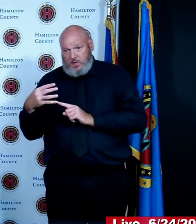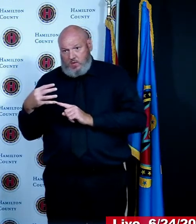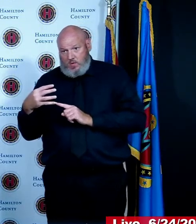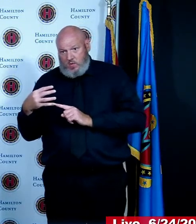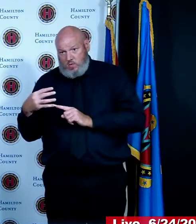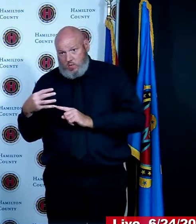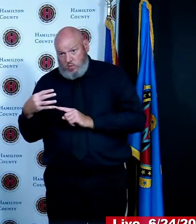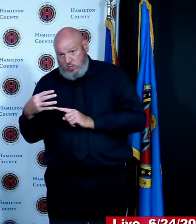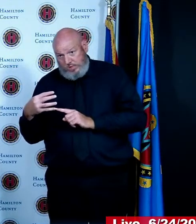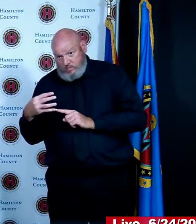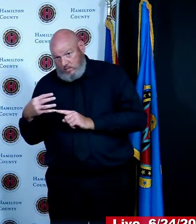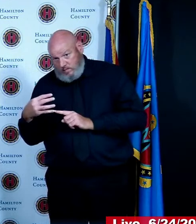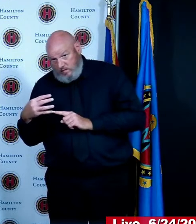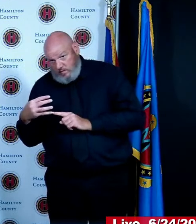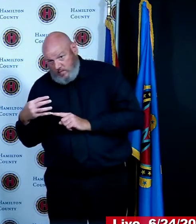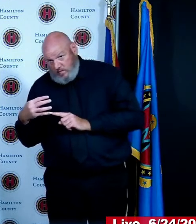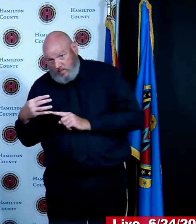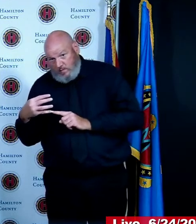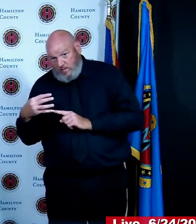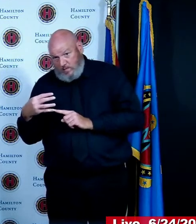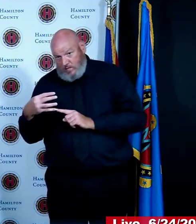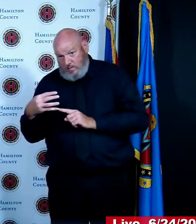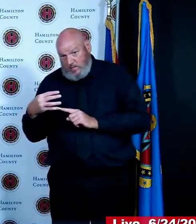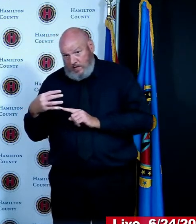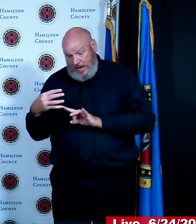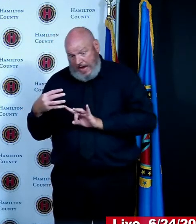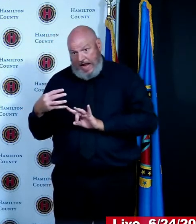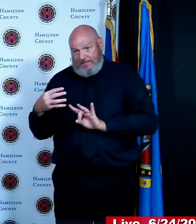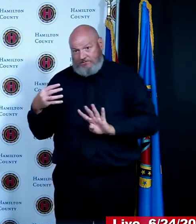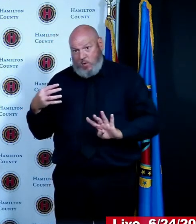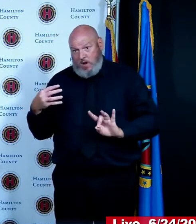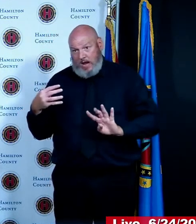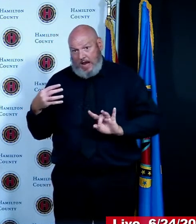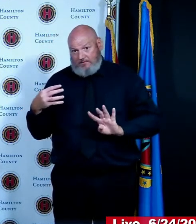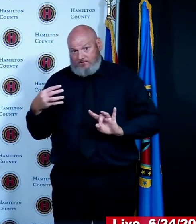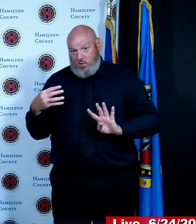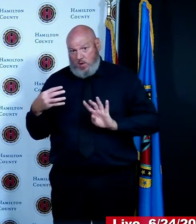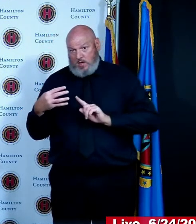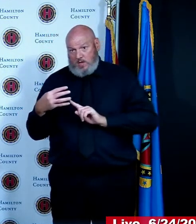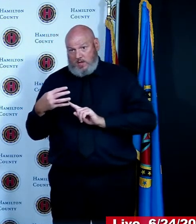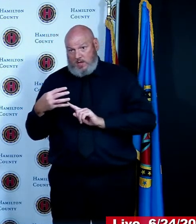few weeks ago we were 84 that was the Delta again this is always the Delta